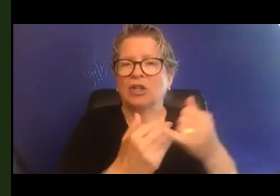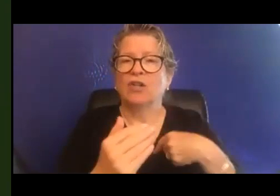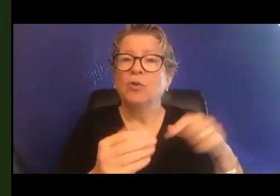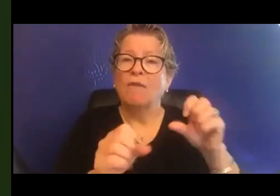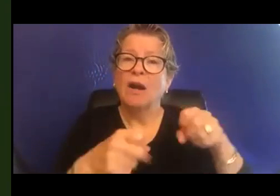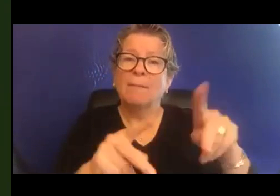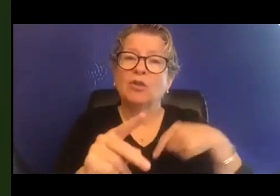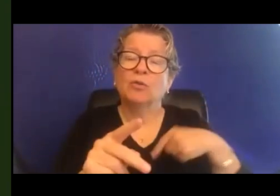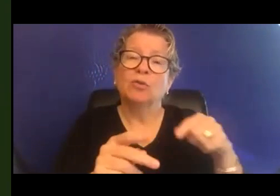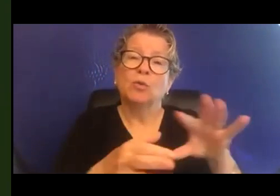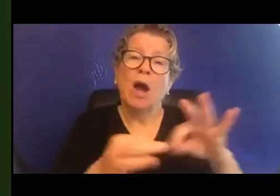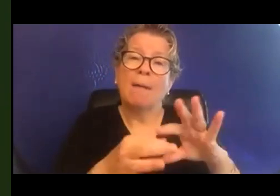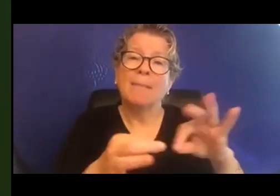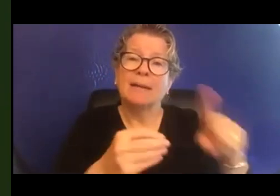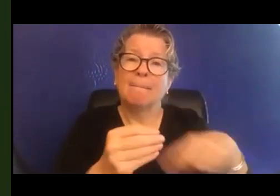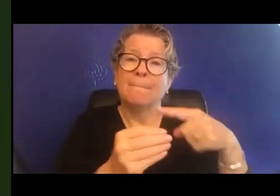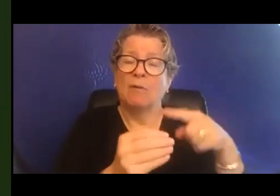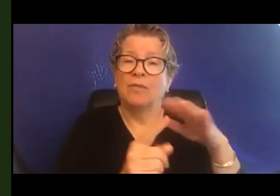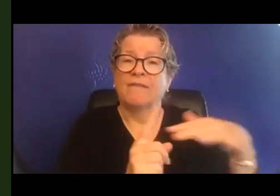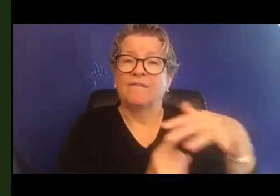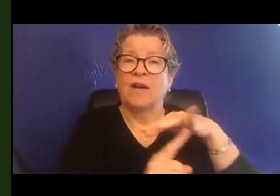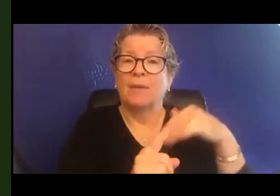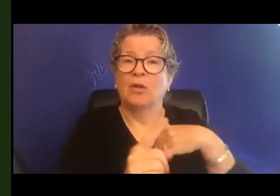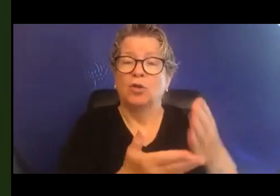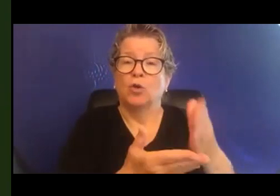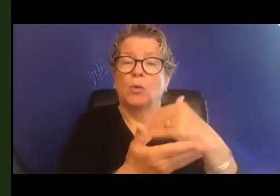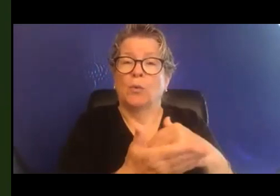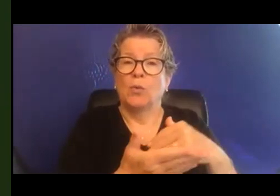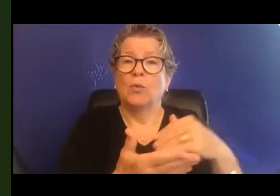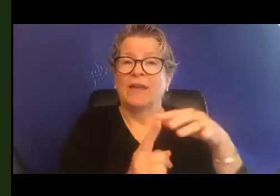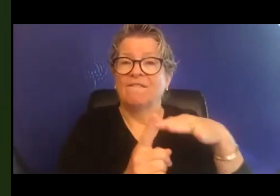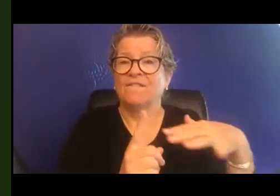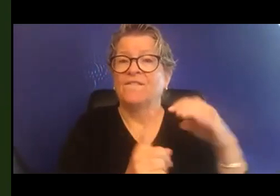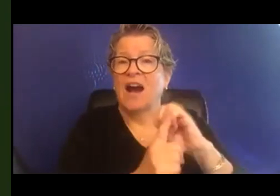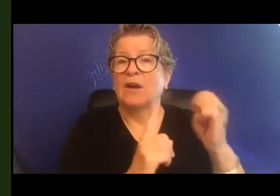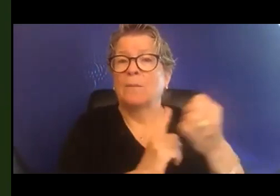You can find links on our project website to find and review the environmental documents and provide comments.